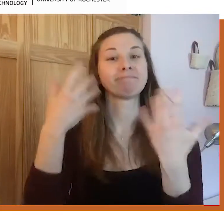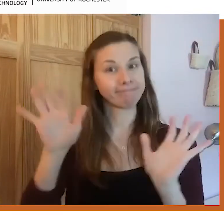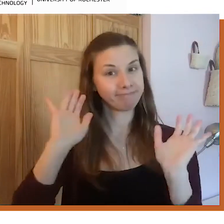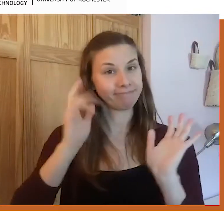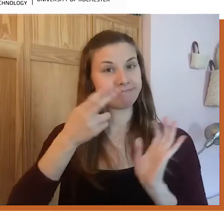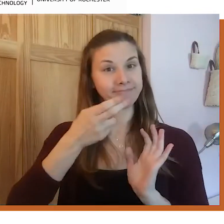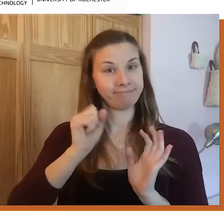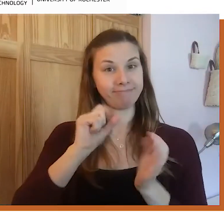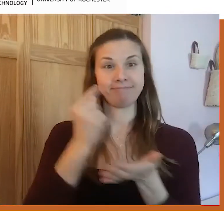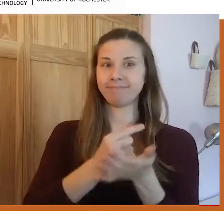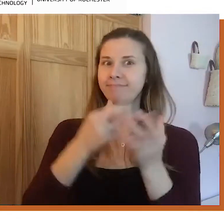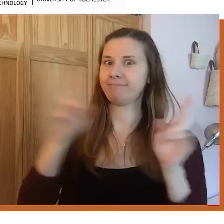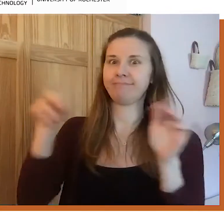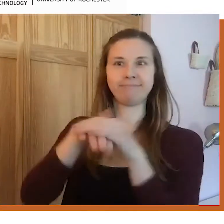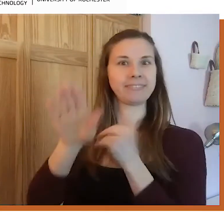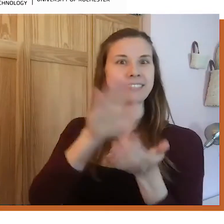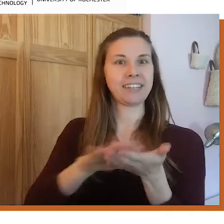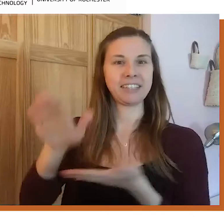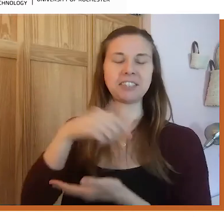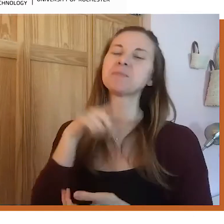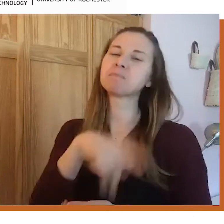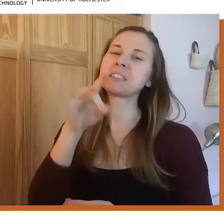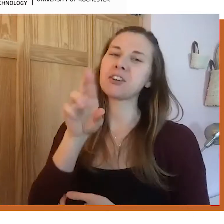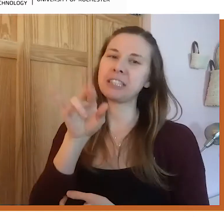I graduated high school and got into college at RIT...